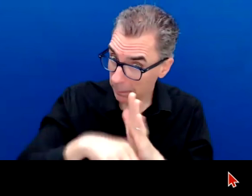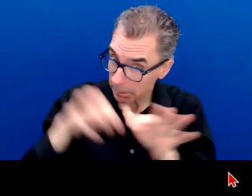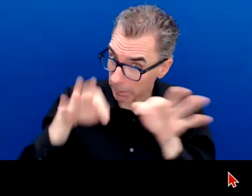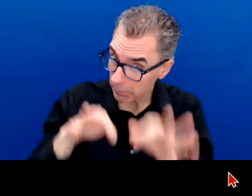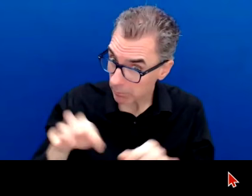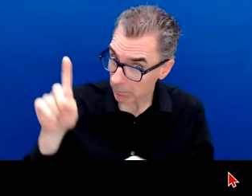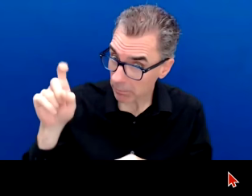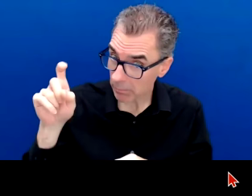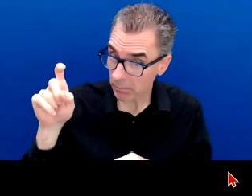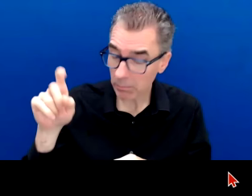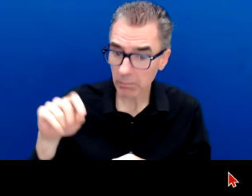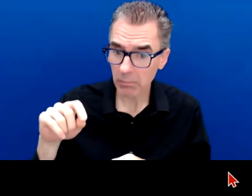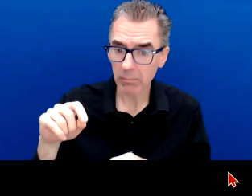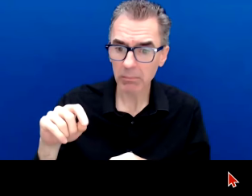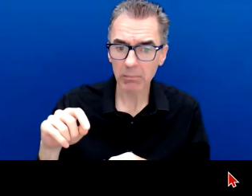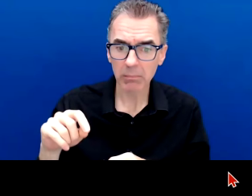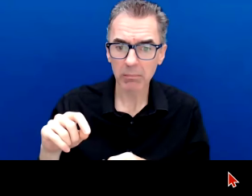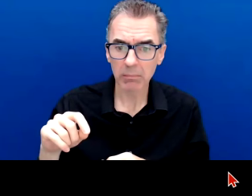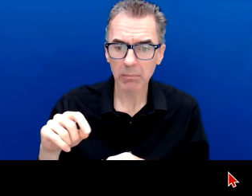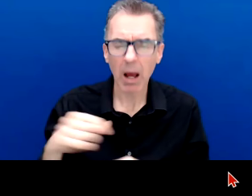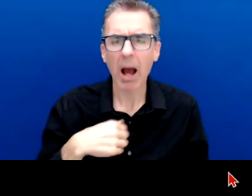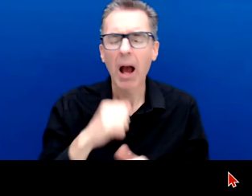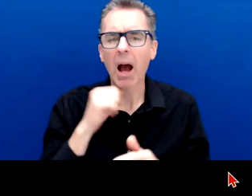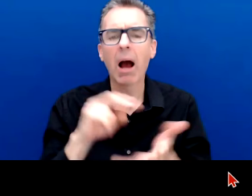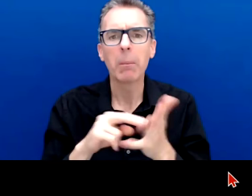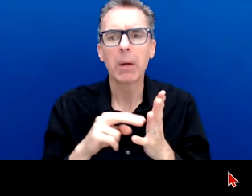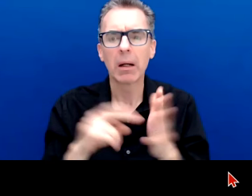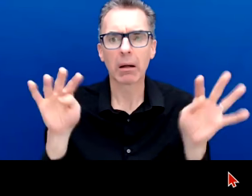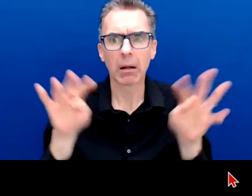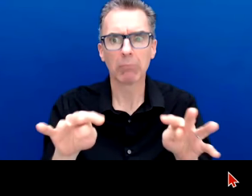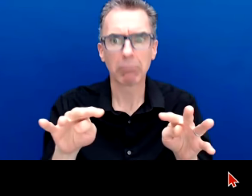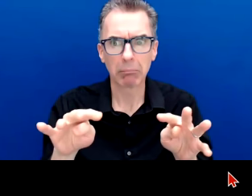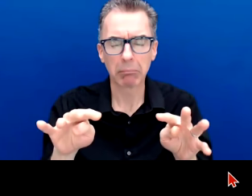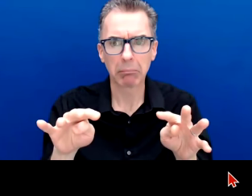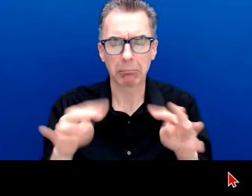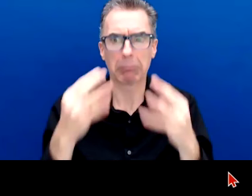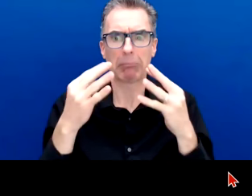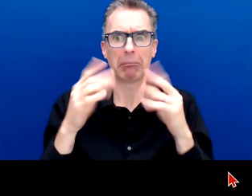I'm not trying to out you or anything like that, by the way. Just we just want to be efficient with your time